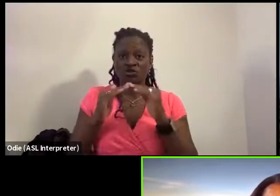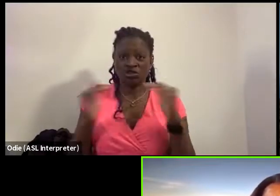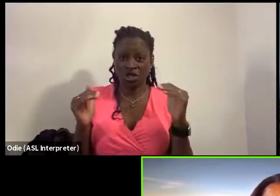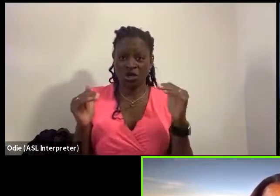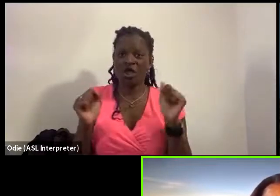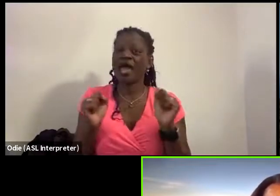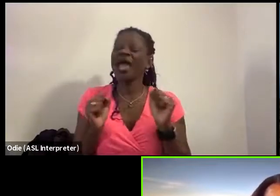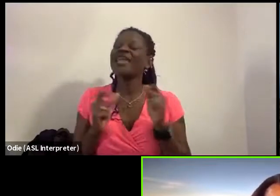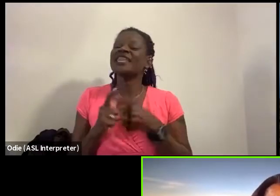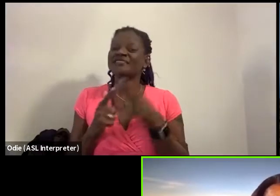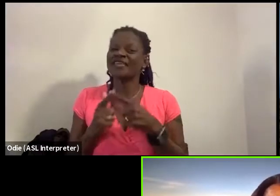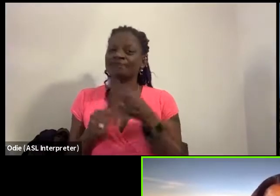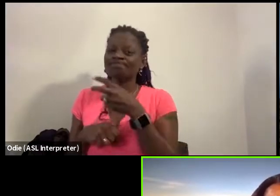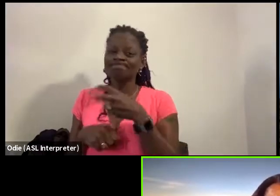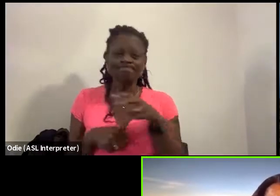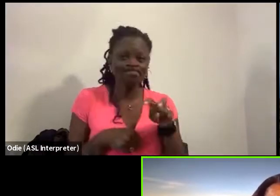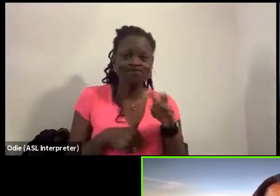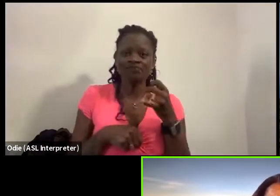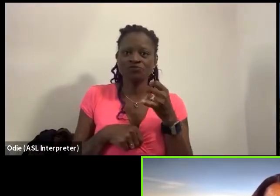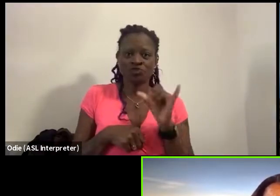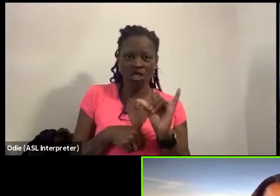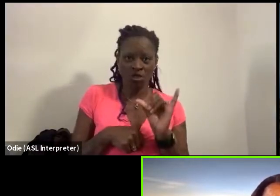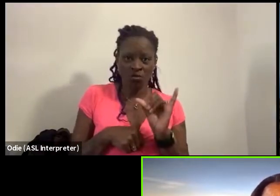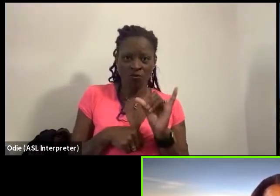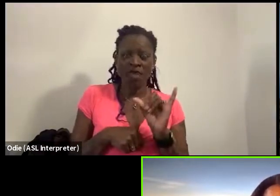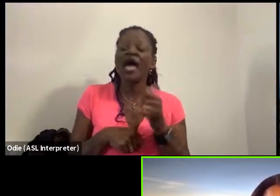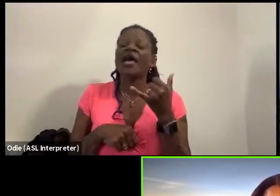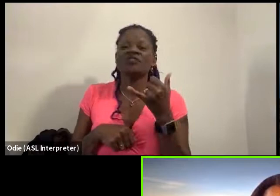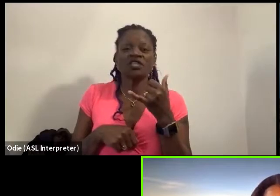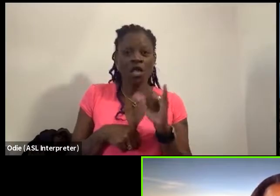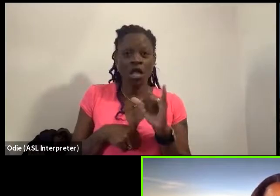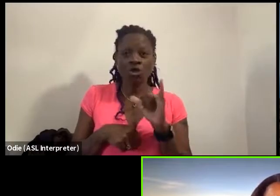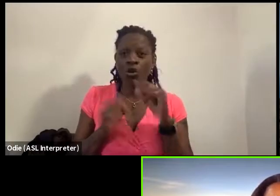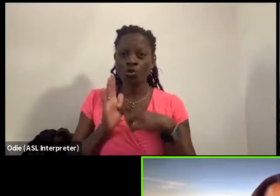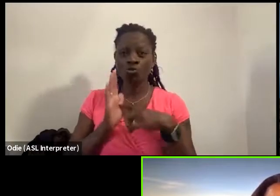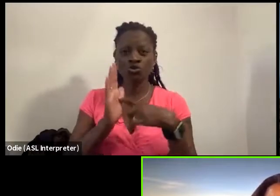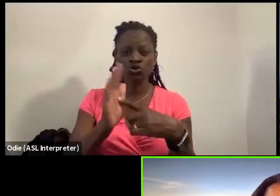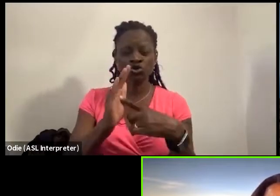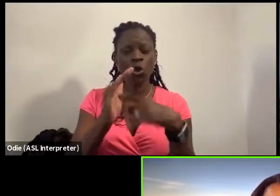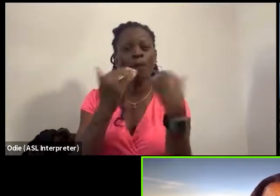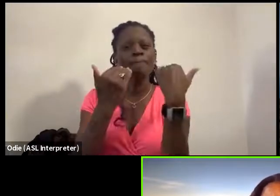Yellow terrible indicate the virus is only minimally spreading in the community and